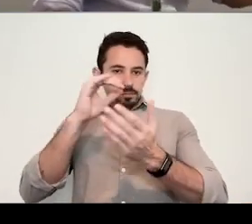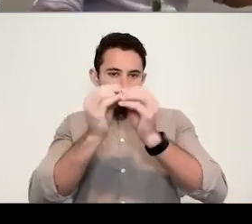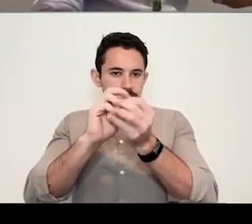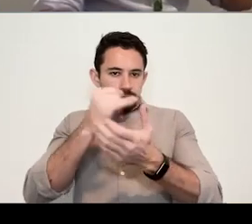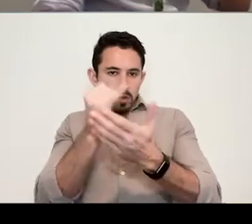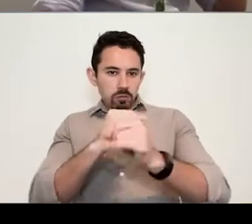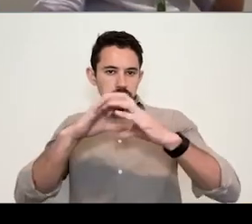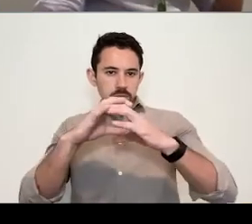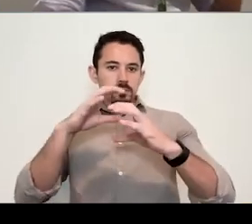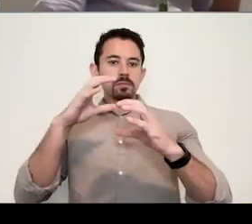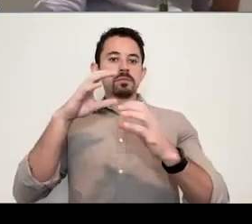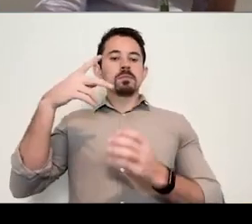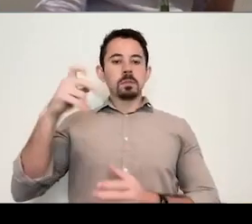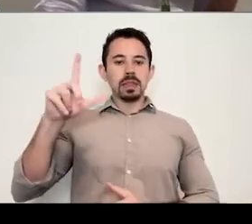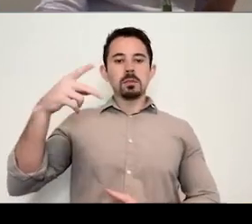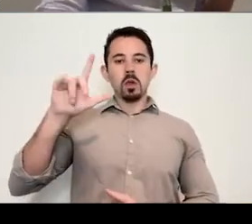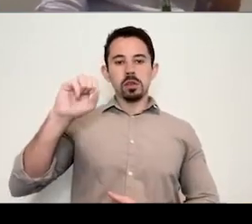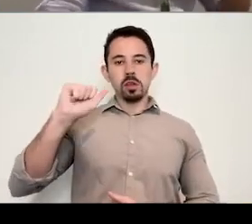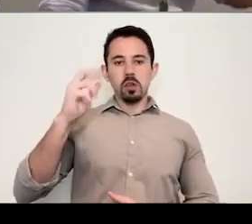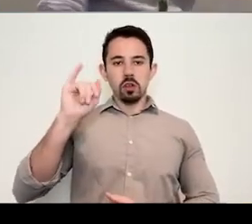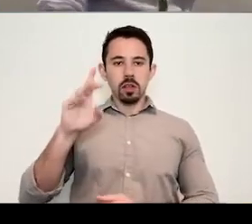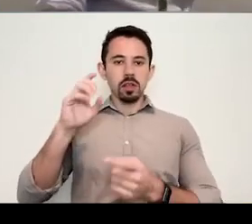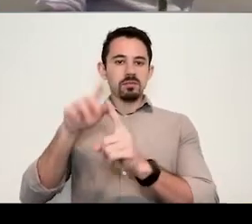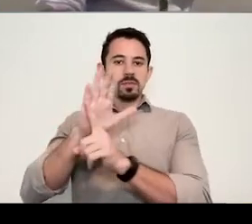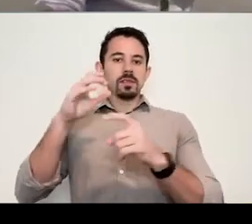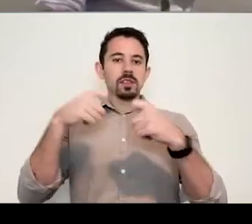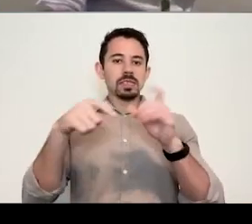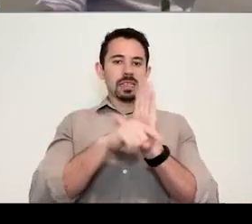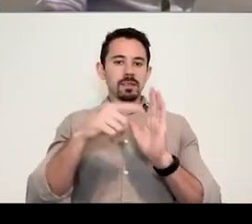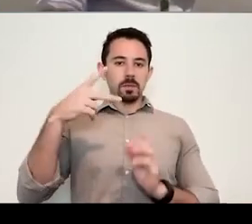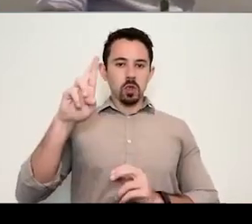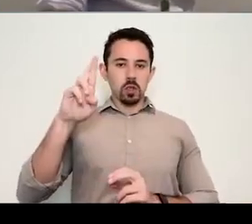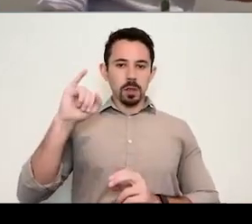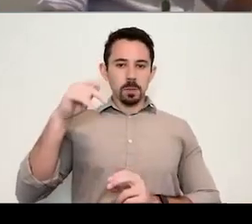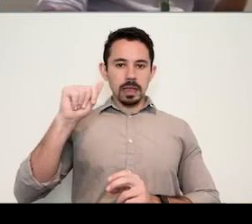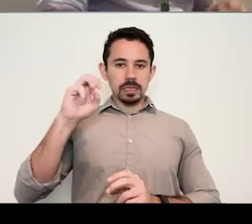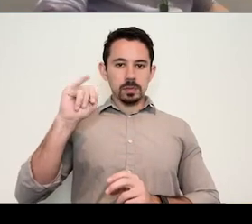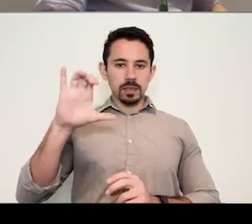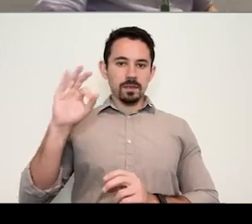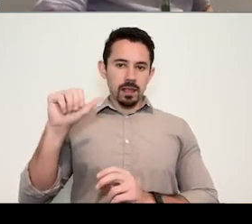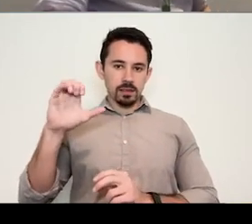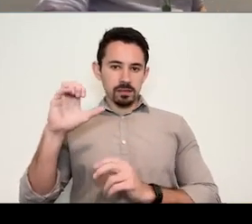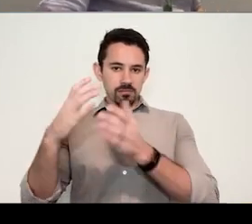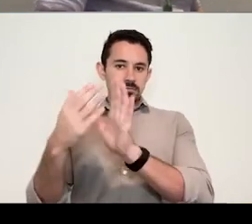electronegative periplasmic face and guide it to the beta barrel porin, to PelB for export.